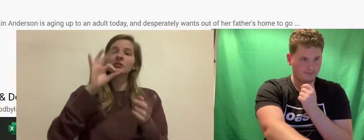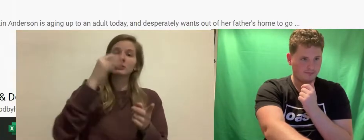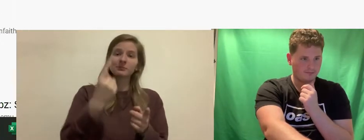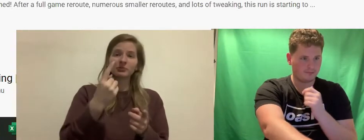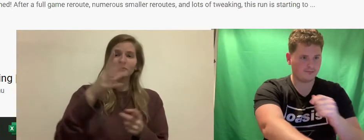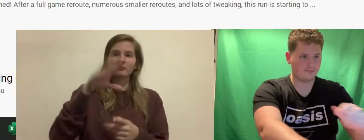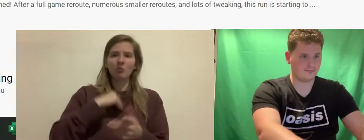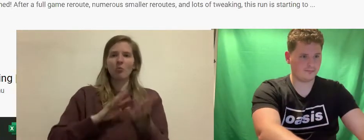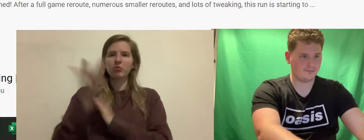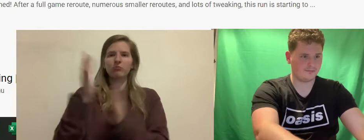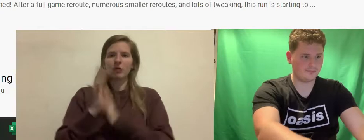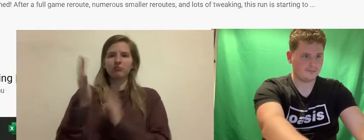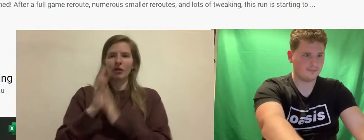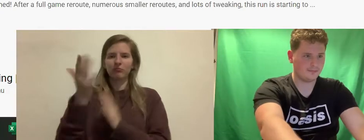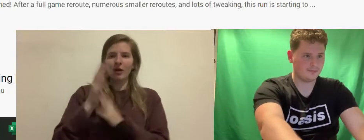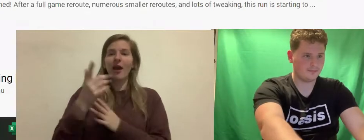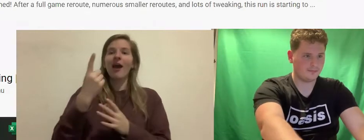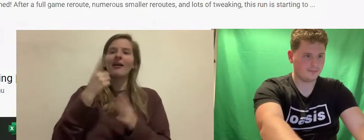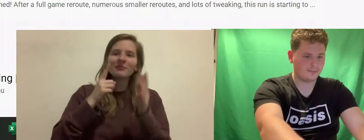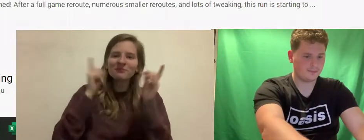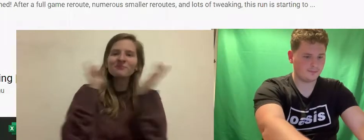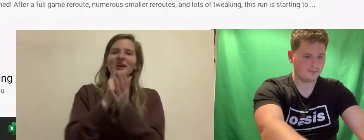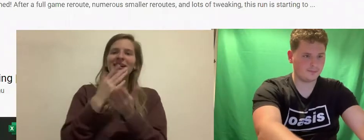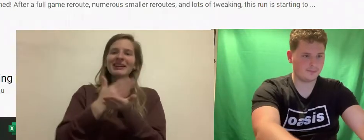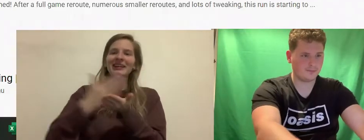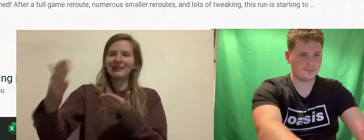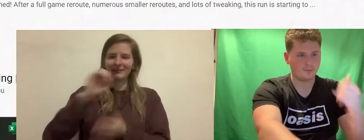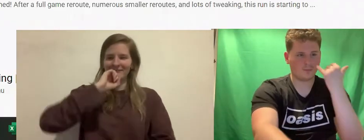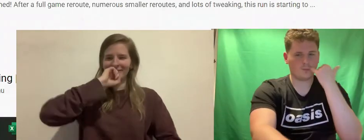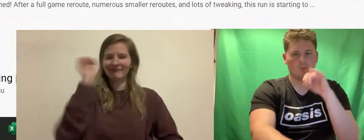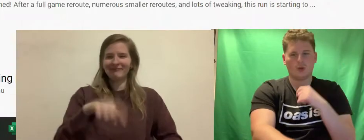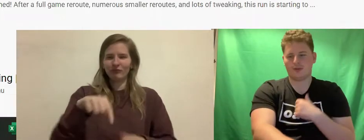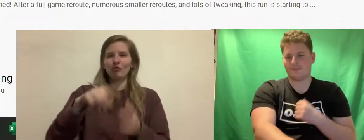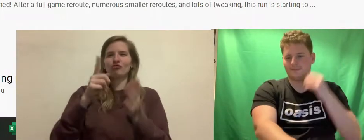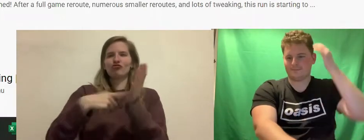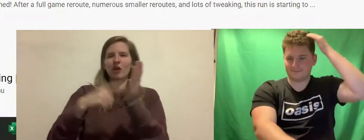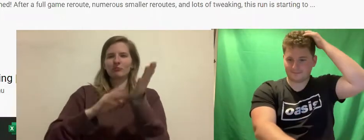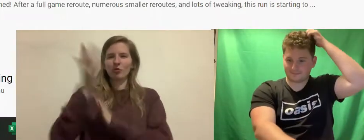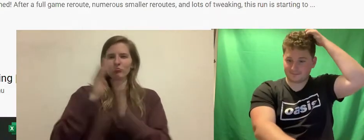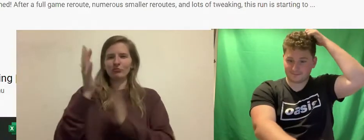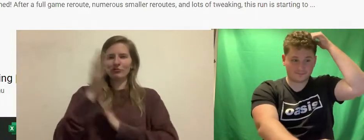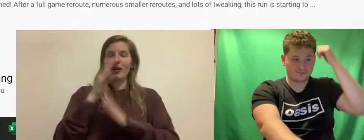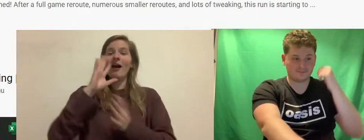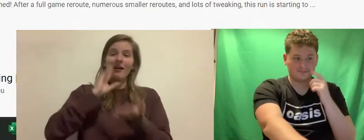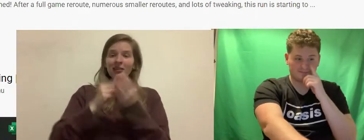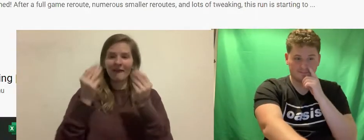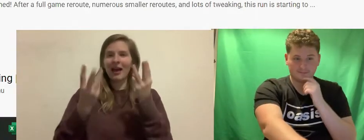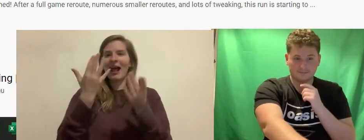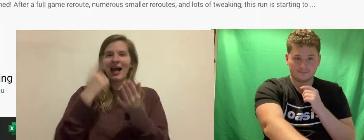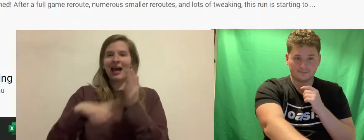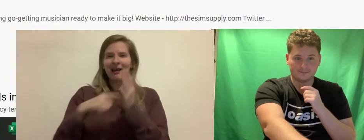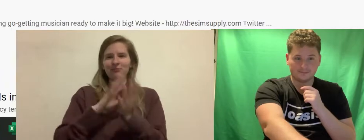K: Sims 1 - I remember that we always died in a fire, we never played any more, nor did we create a family and etc